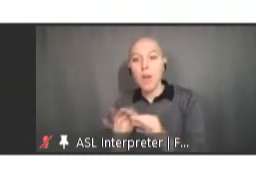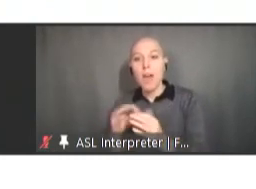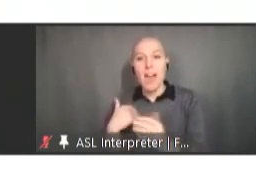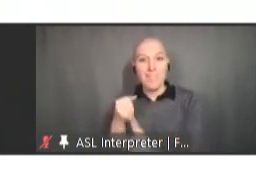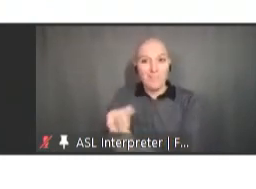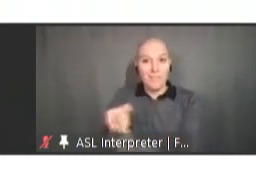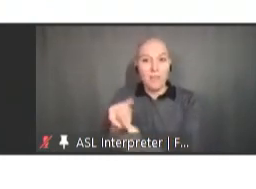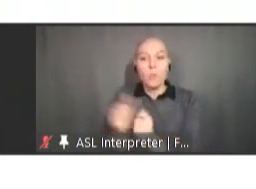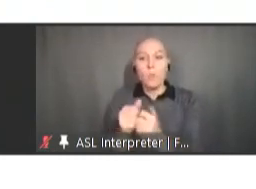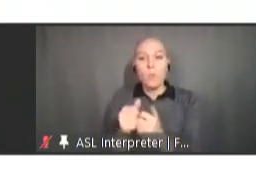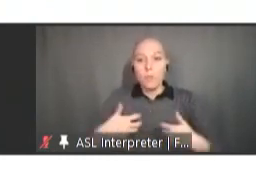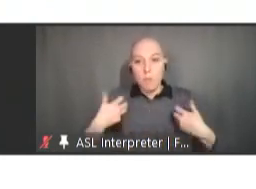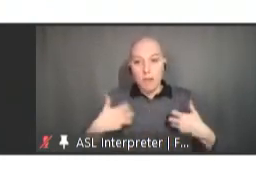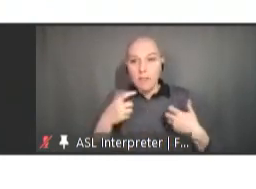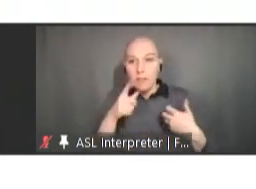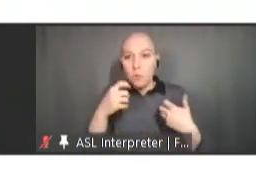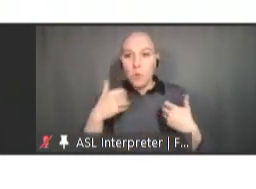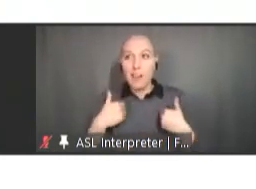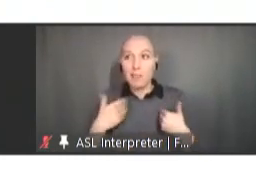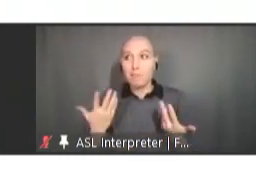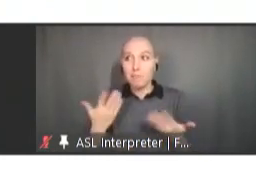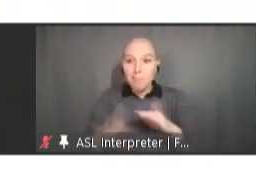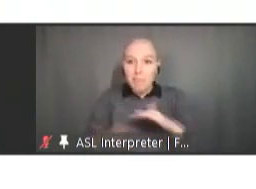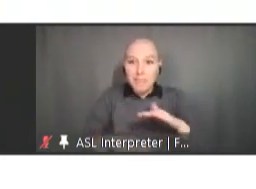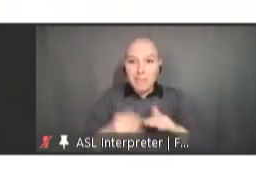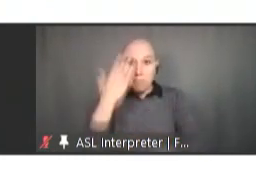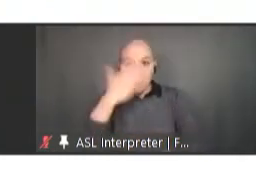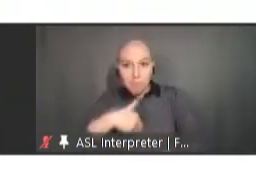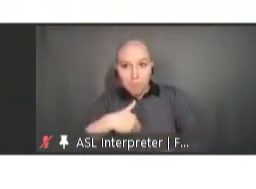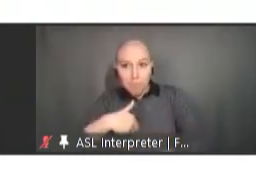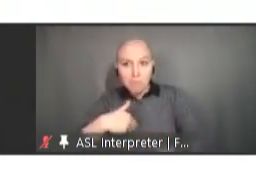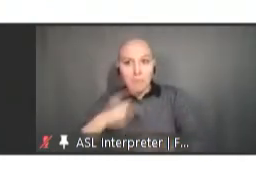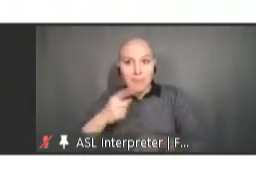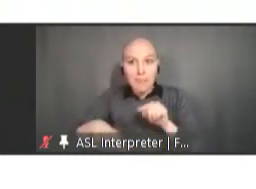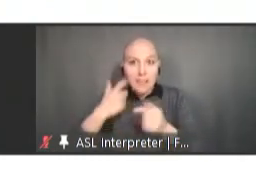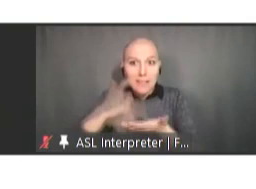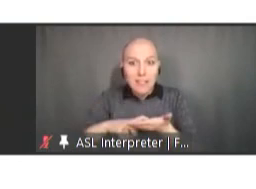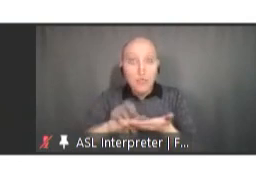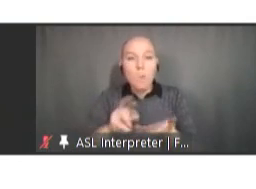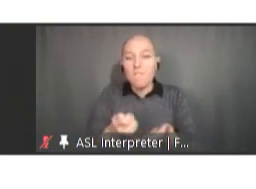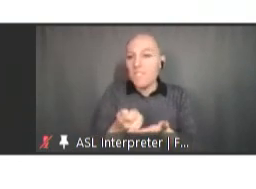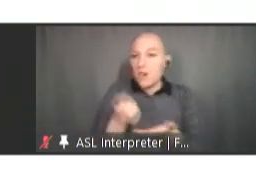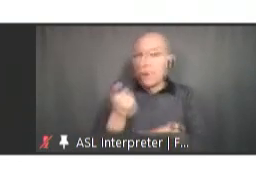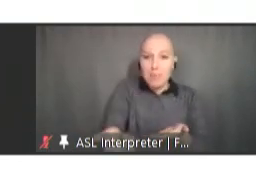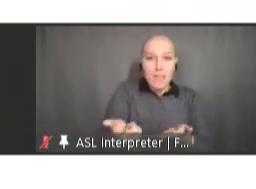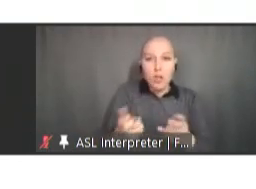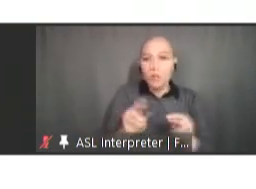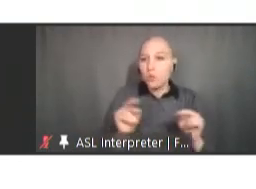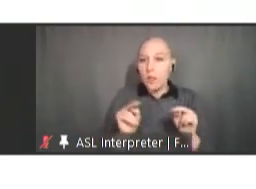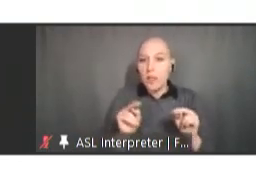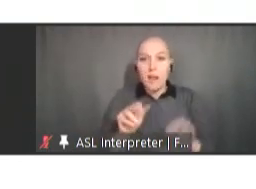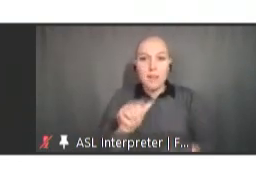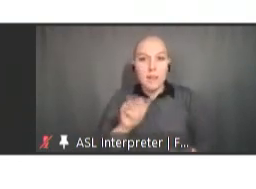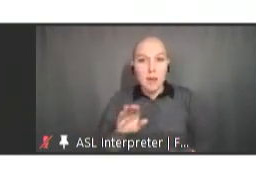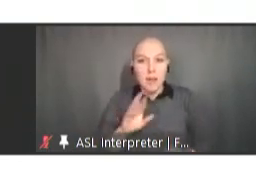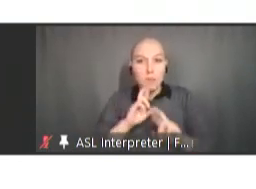basically undetectable or very little neutralizing antibody responses following the year. So, T cells